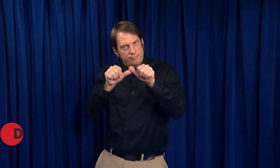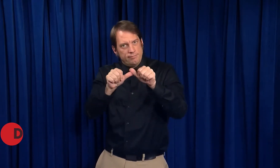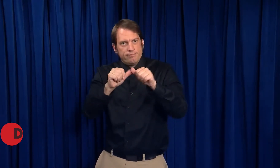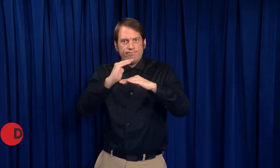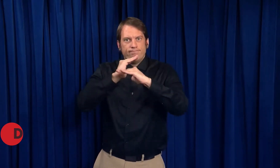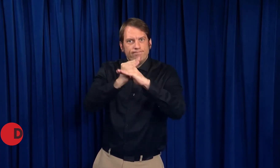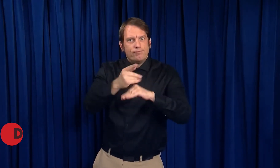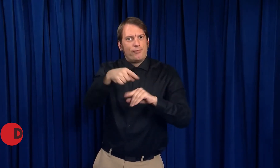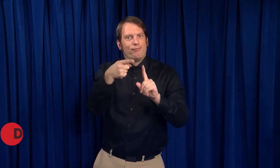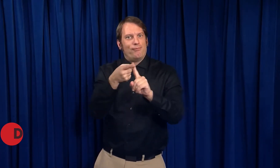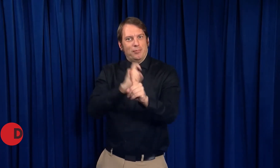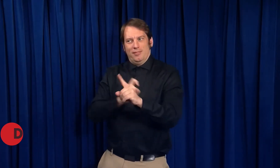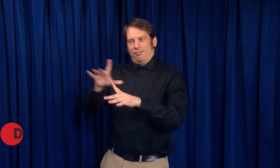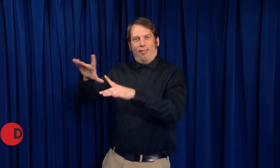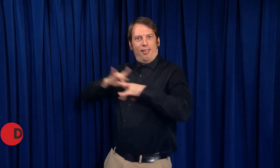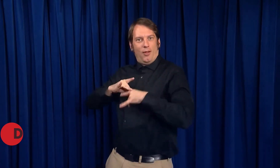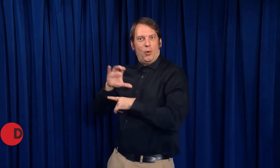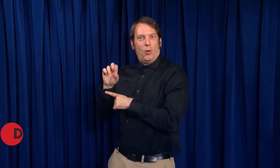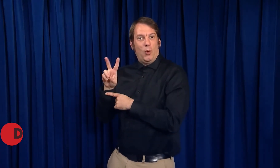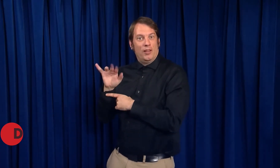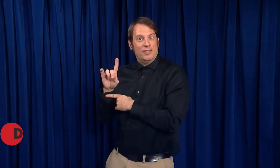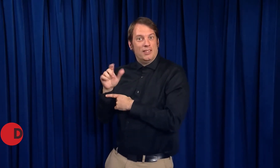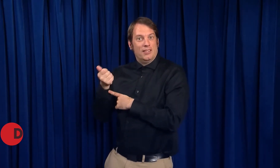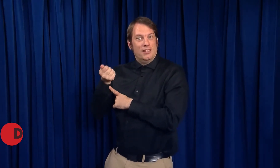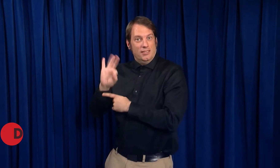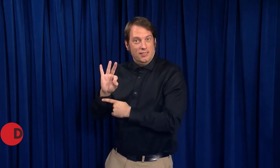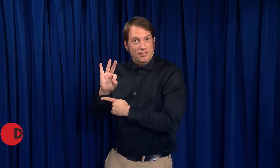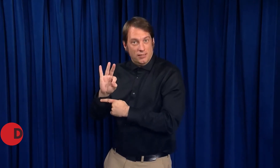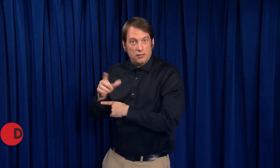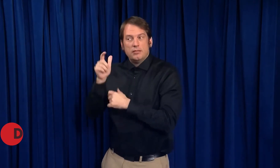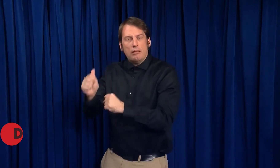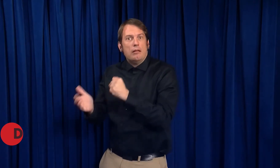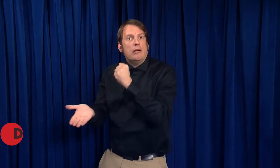It will prevent you from getting COVID-19,